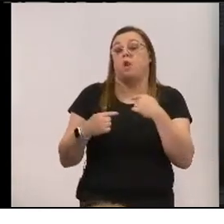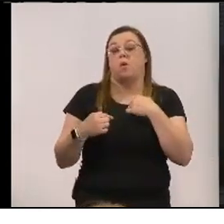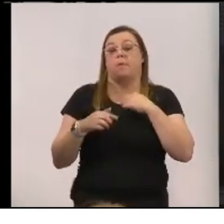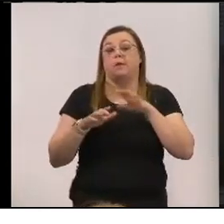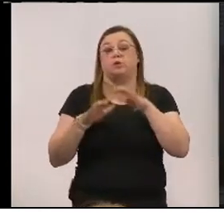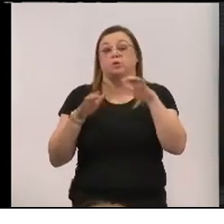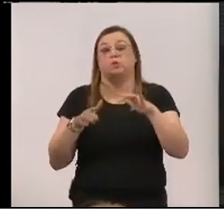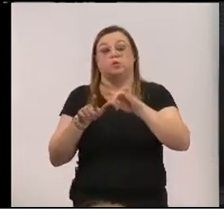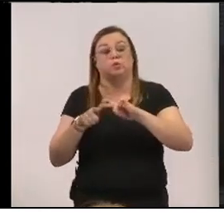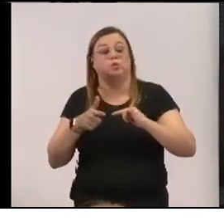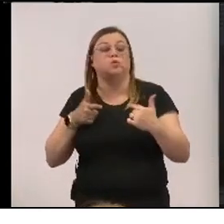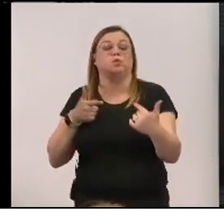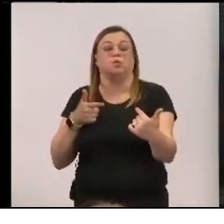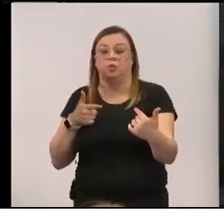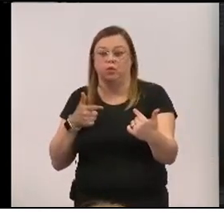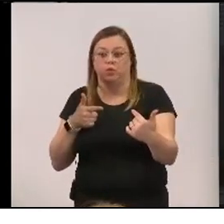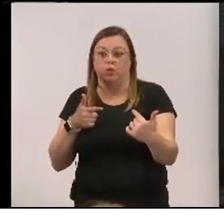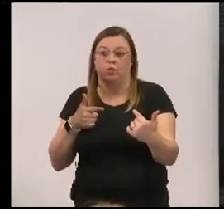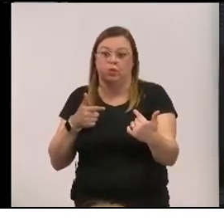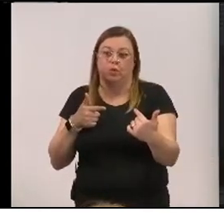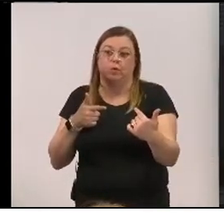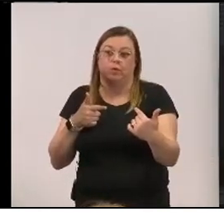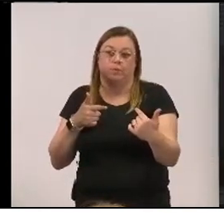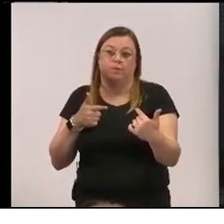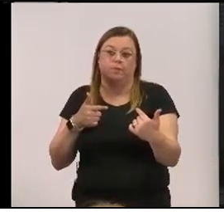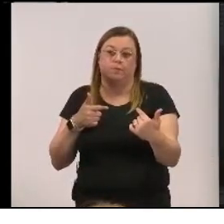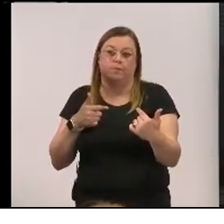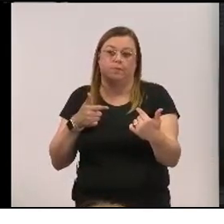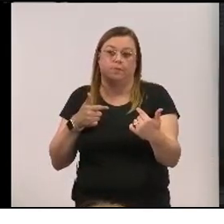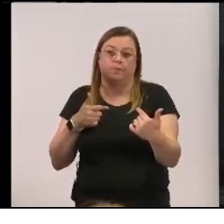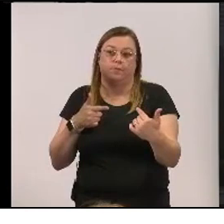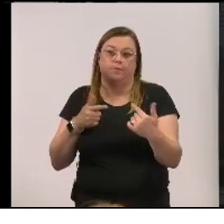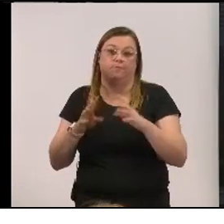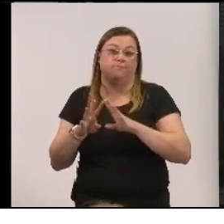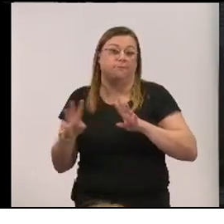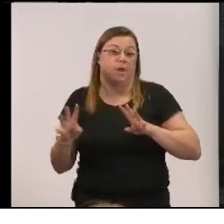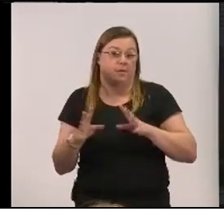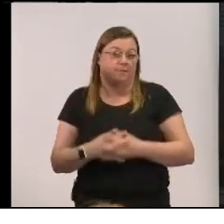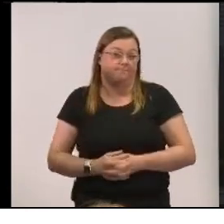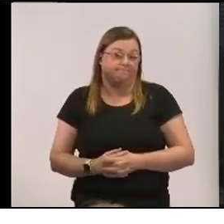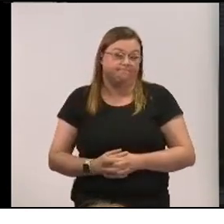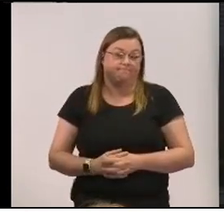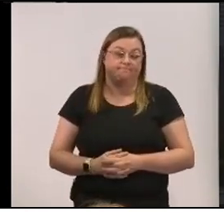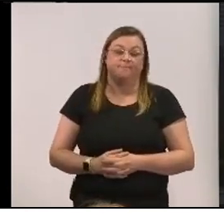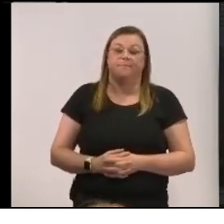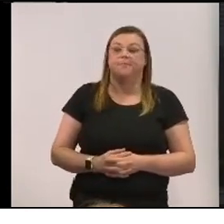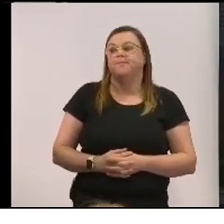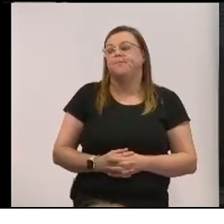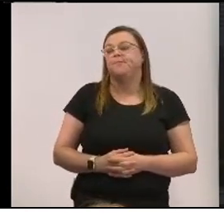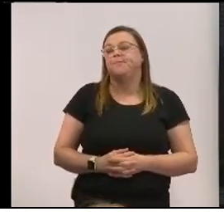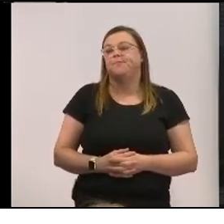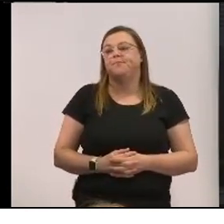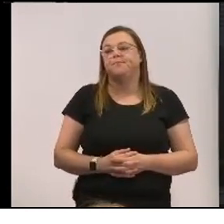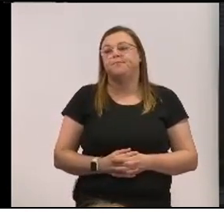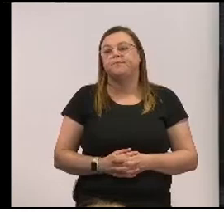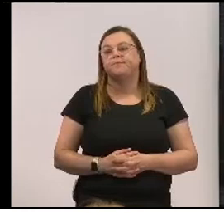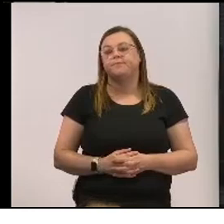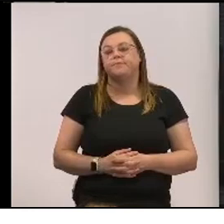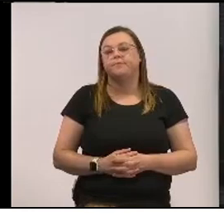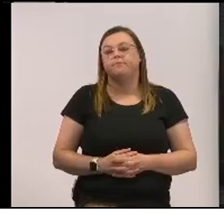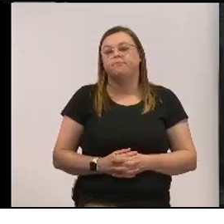participate remotely in this panel. So I've been working in the area of